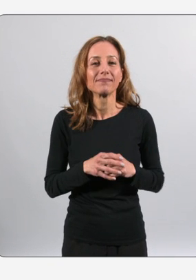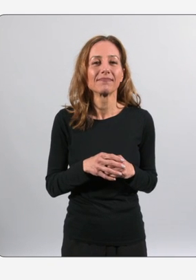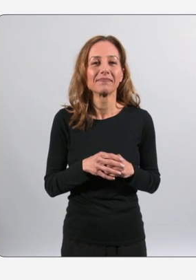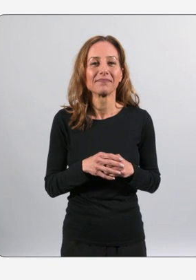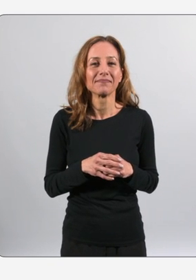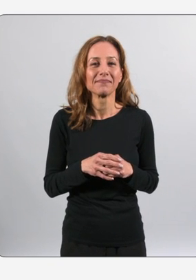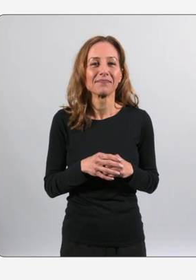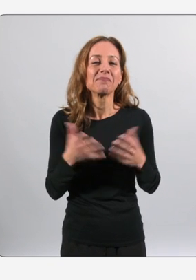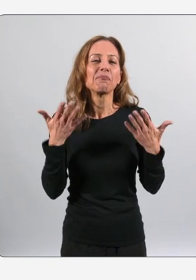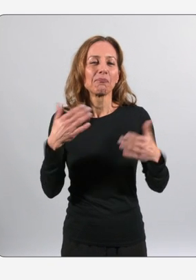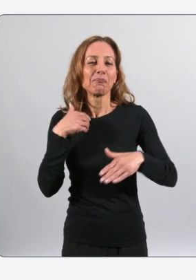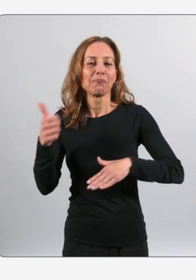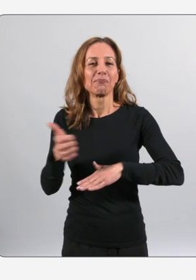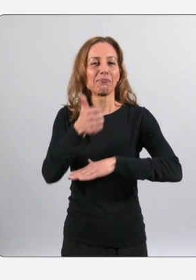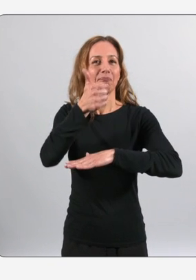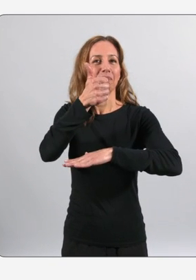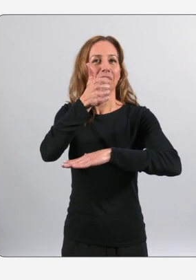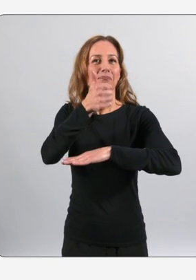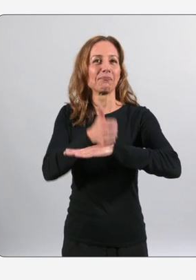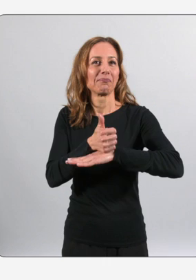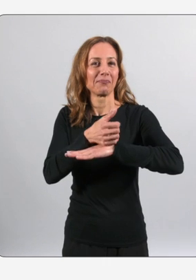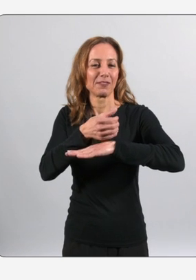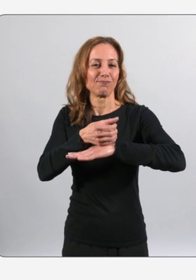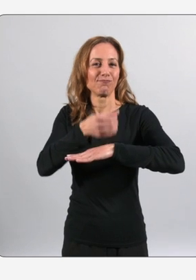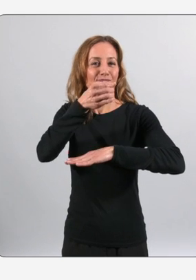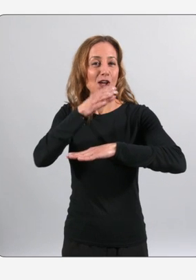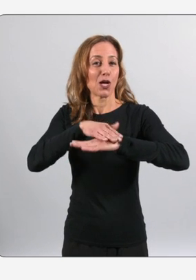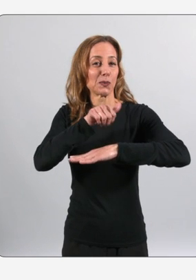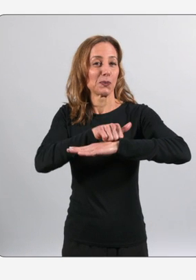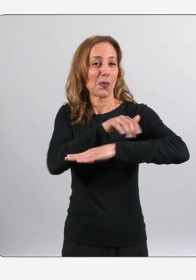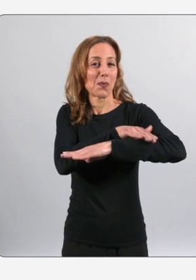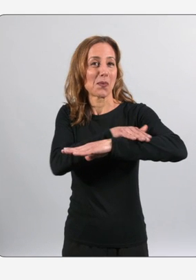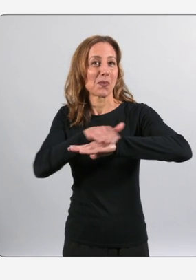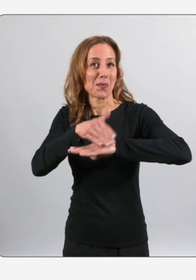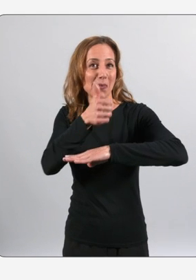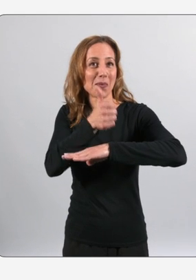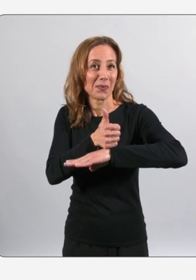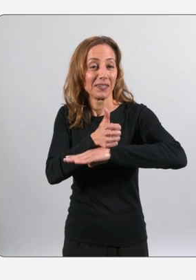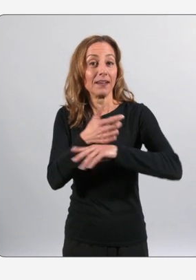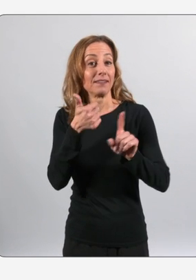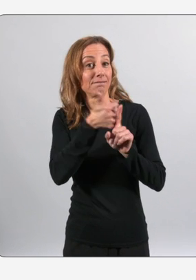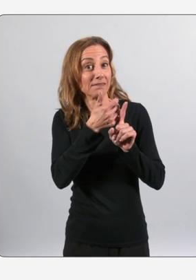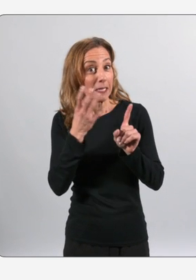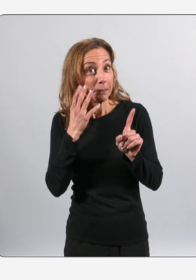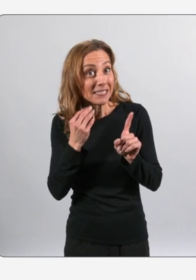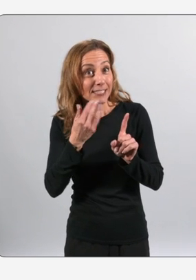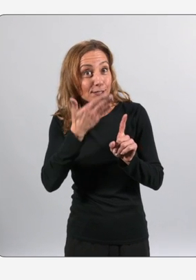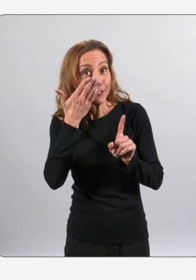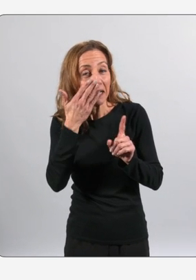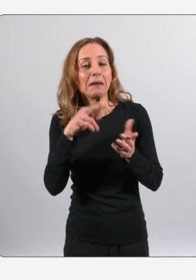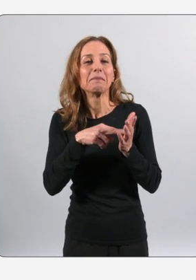platform, and because it's a peach scented lotion, I think we should add some peaches, and plants would be good, too.